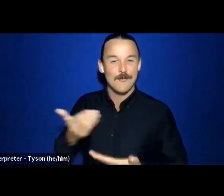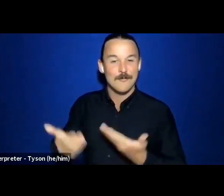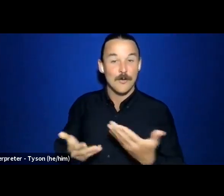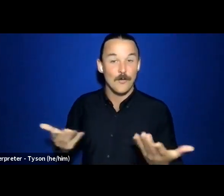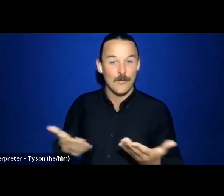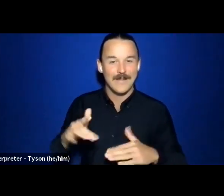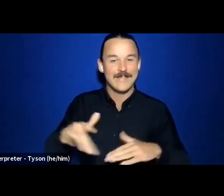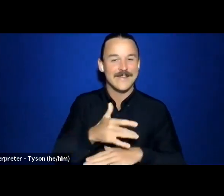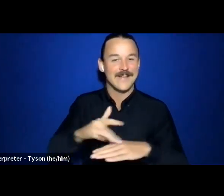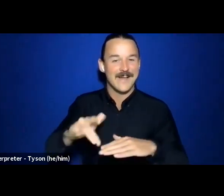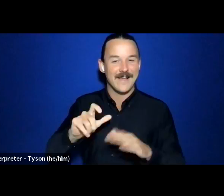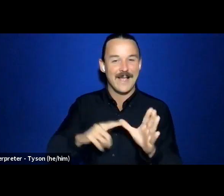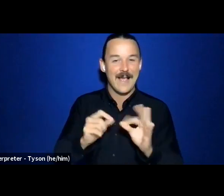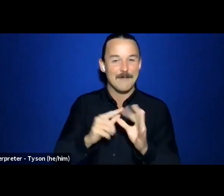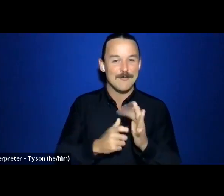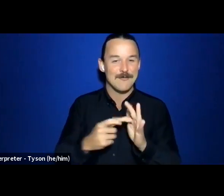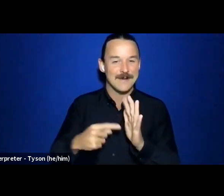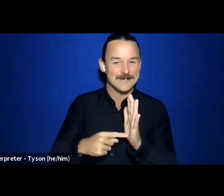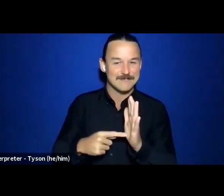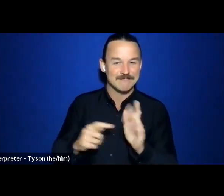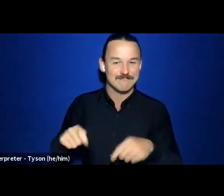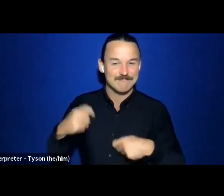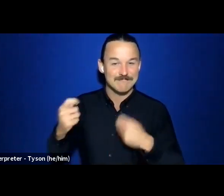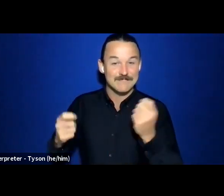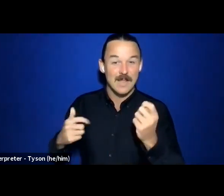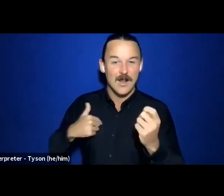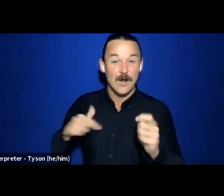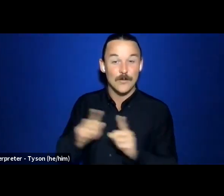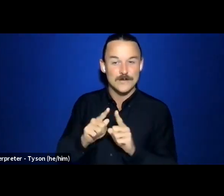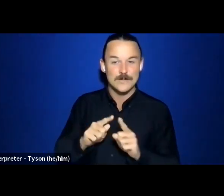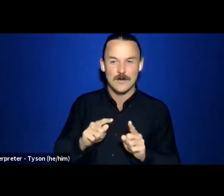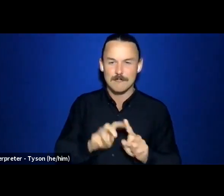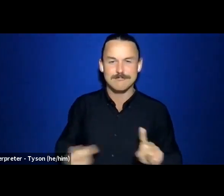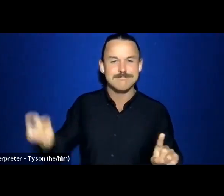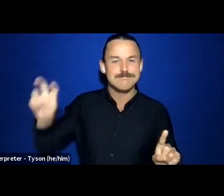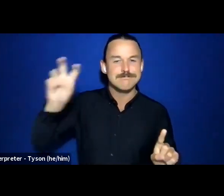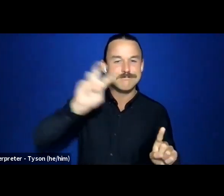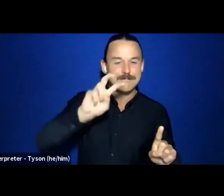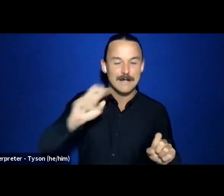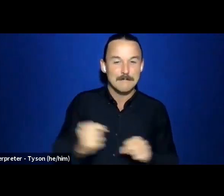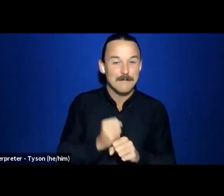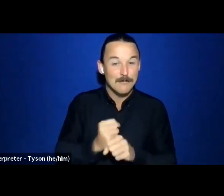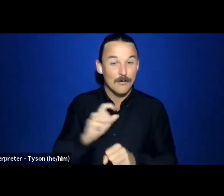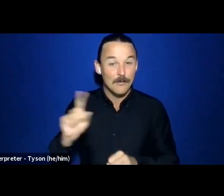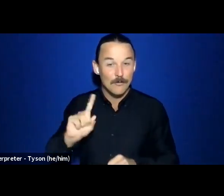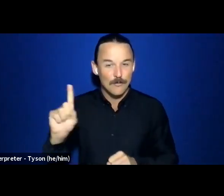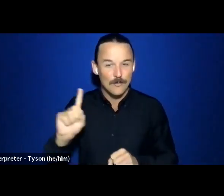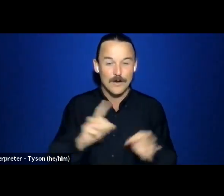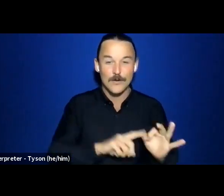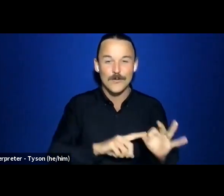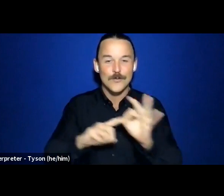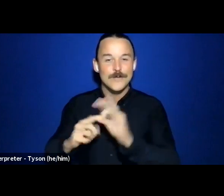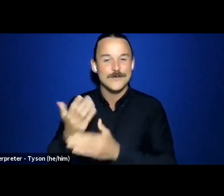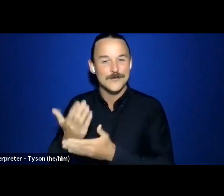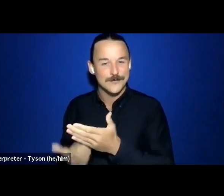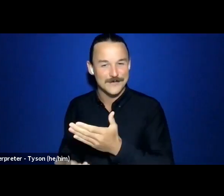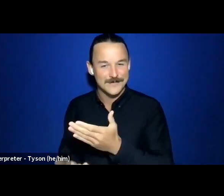direct and perform in theater and direct and perform in theater in Calgary, and for the past five or so years I've toured the country. ountry curating quick stories and curating quick stories and event